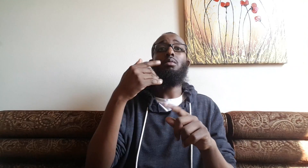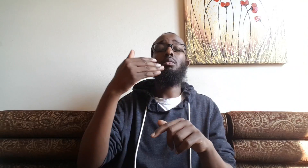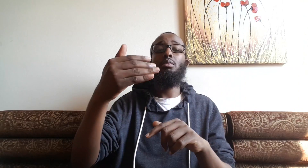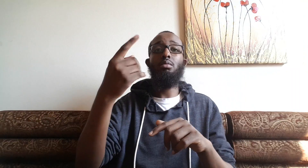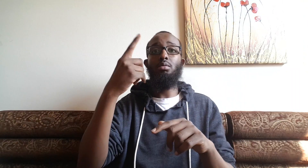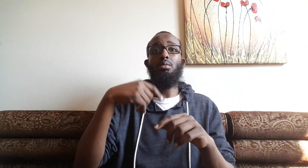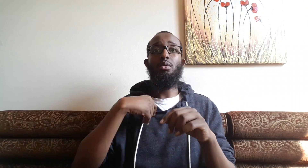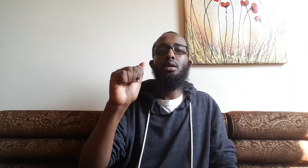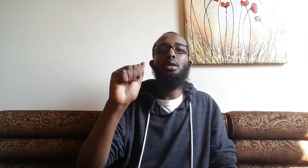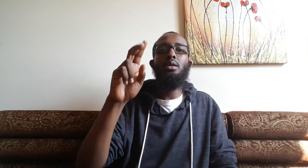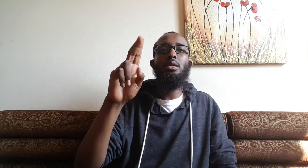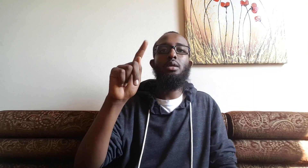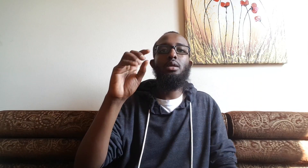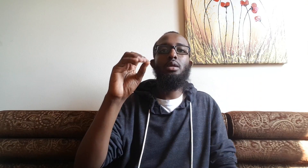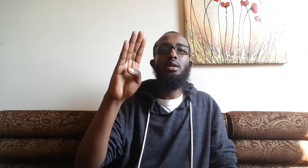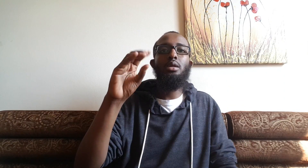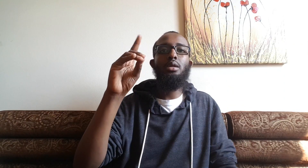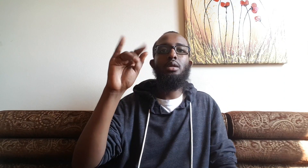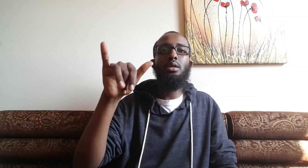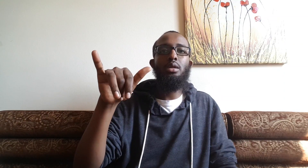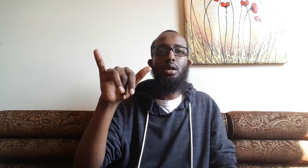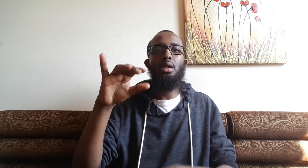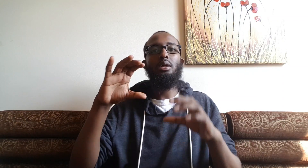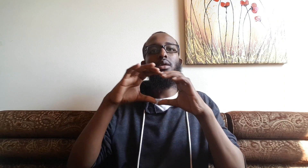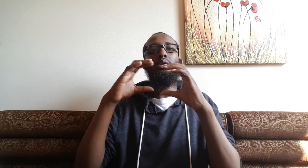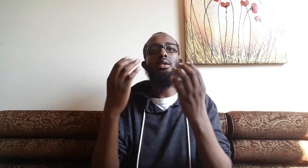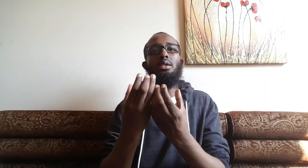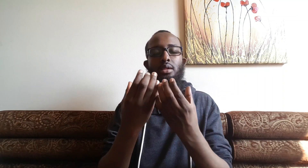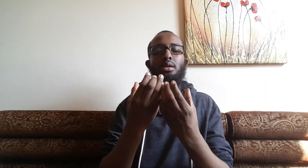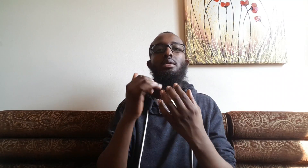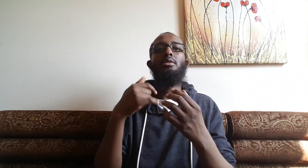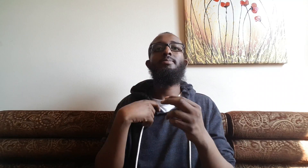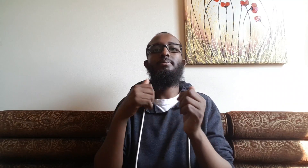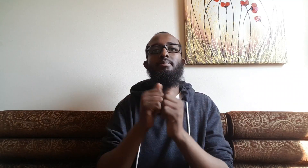The day came when I was in my auto-body class, with my interpreter.